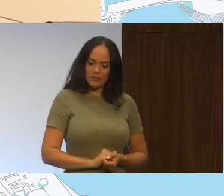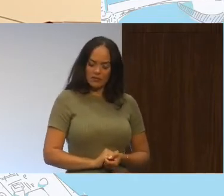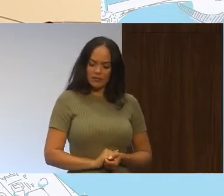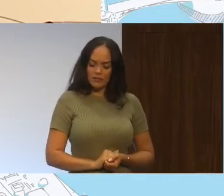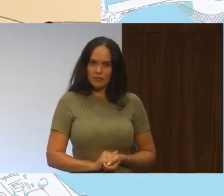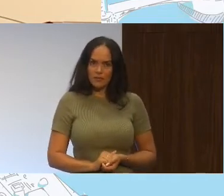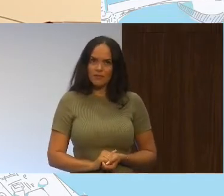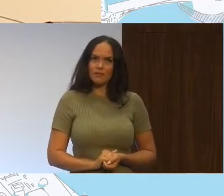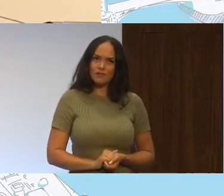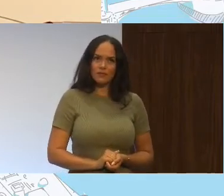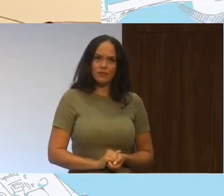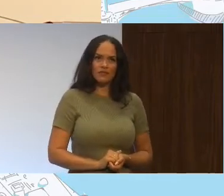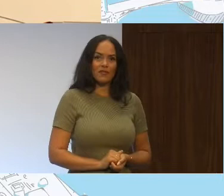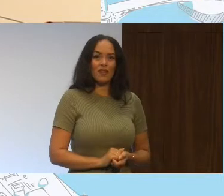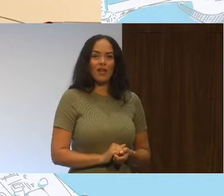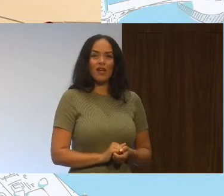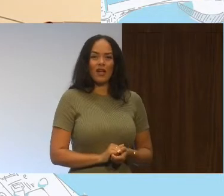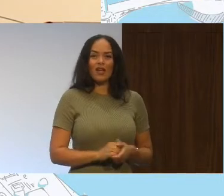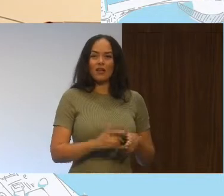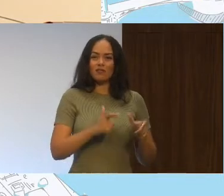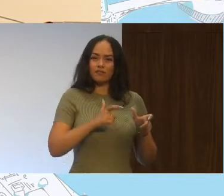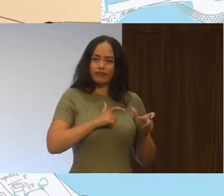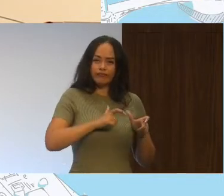persistent or constant vertigo